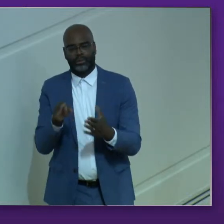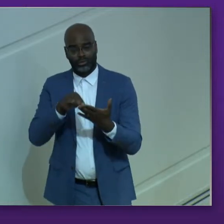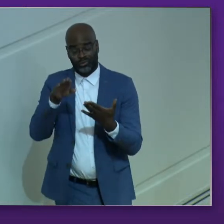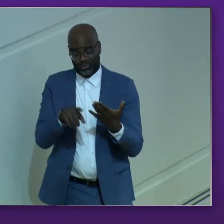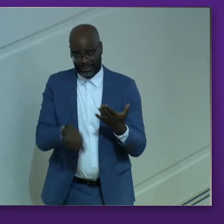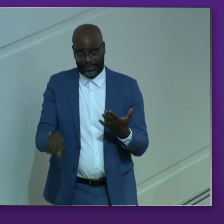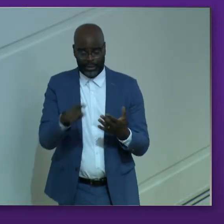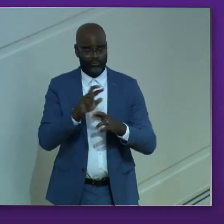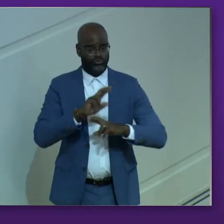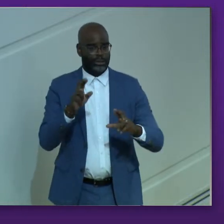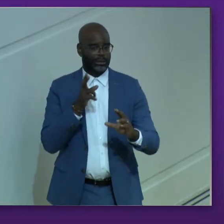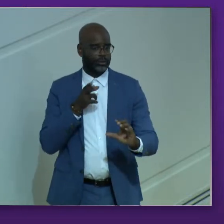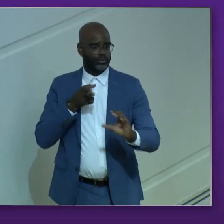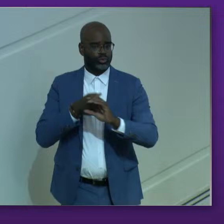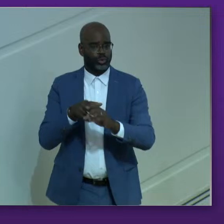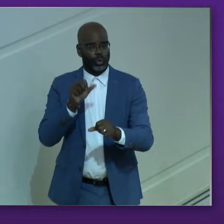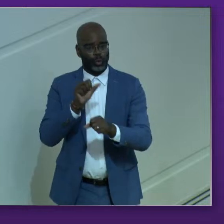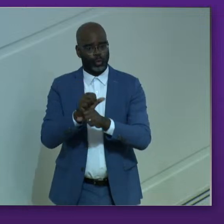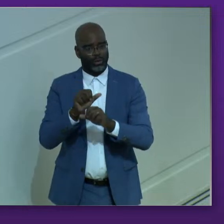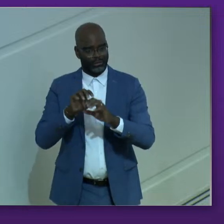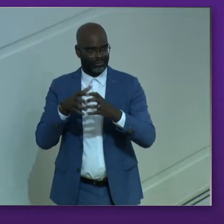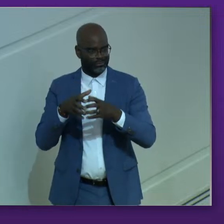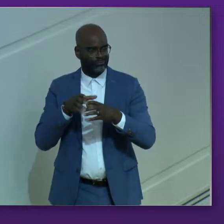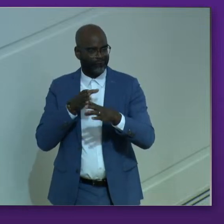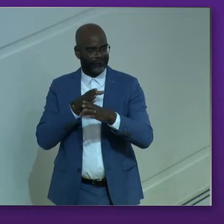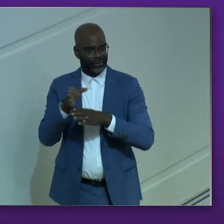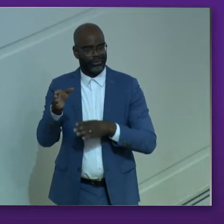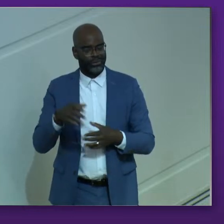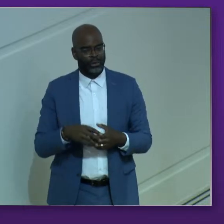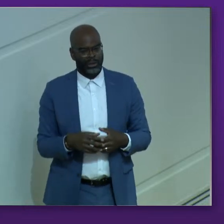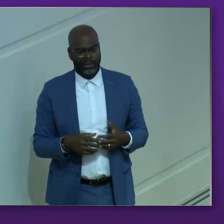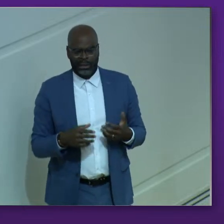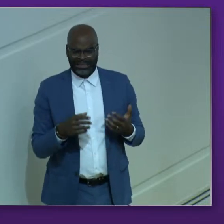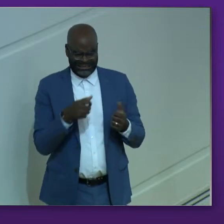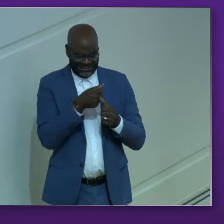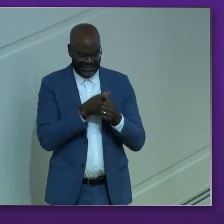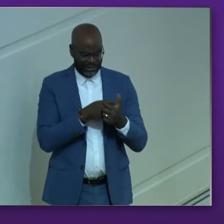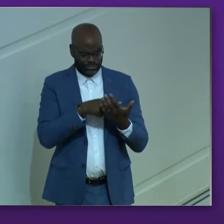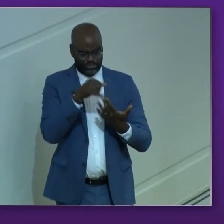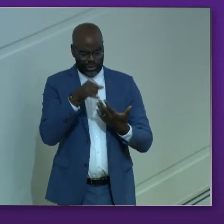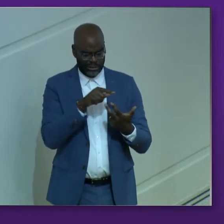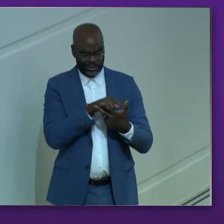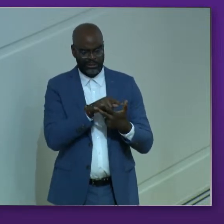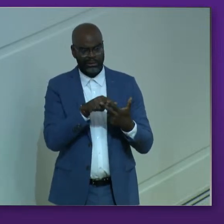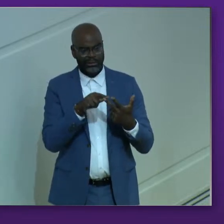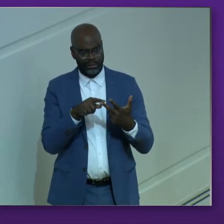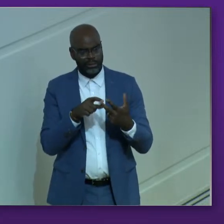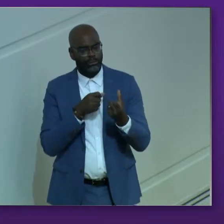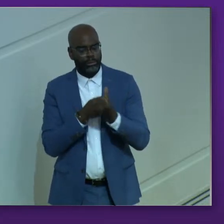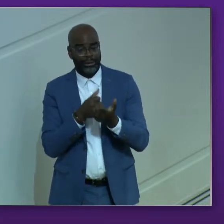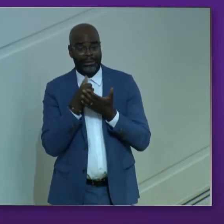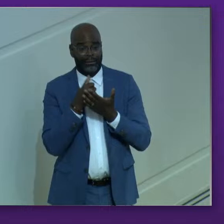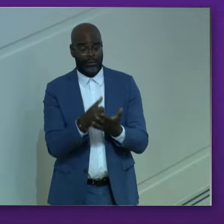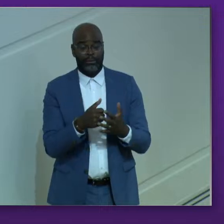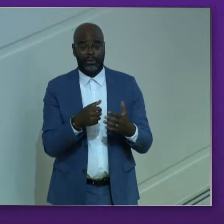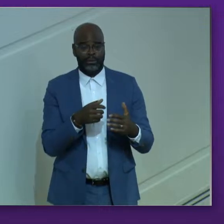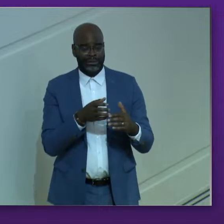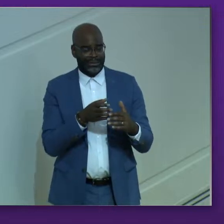PROJECTS SPEND ADAPTING CURRICULUM INDUSTRY NEEDS PROVIDING PROFESSIONAL